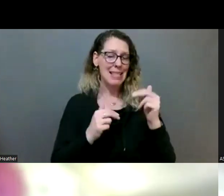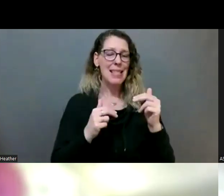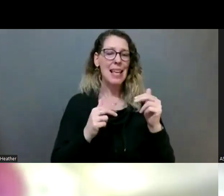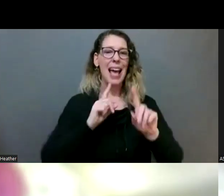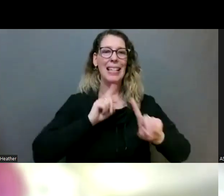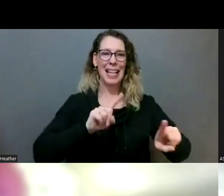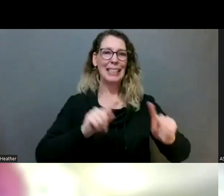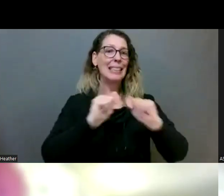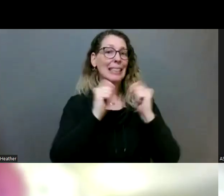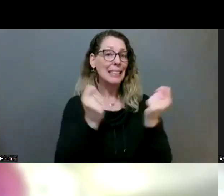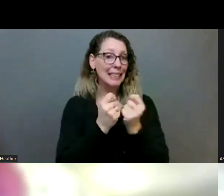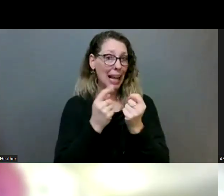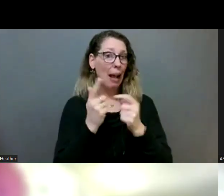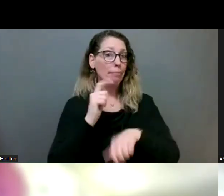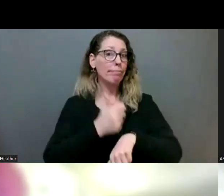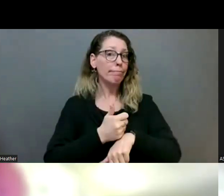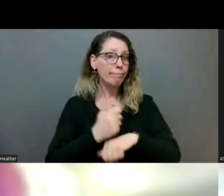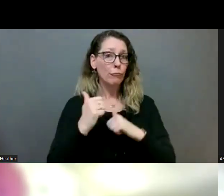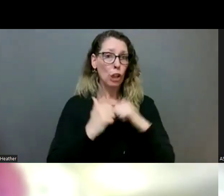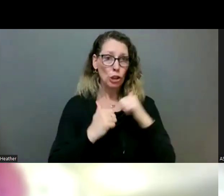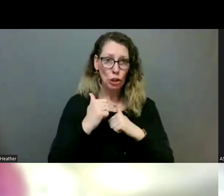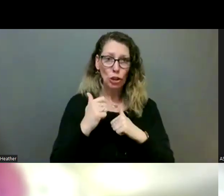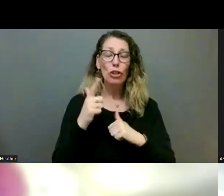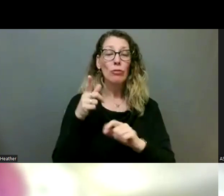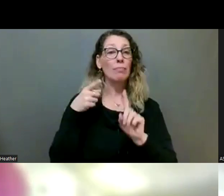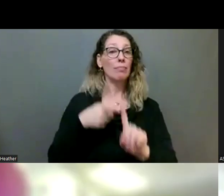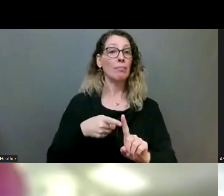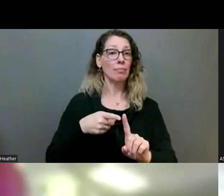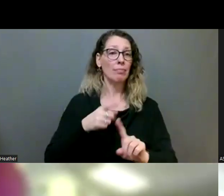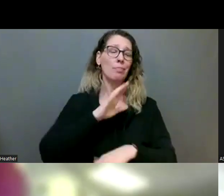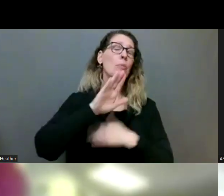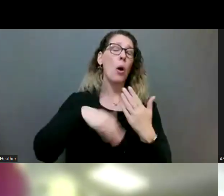structure specifically all of our schools and when Diana and I speak,